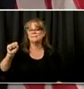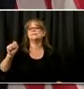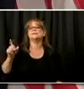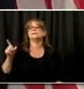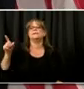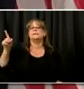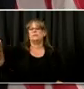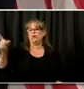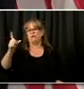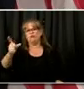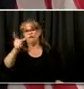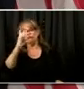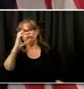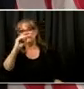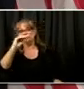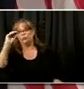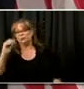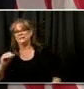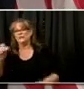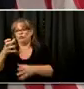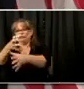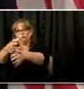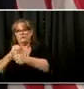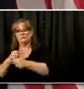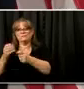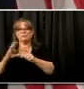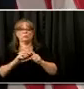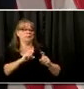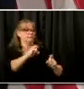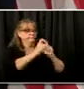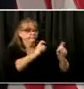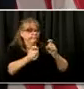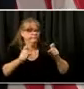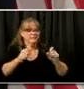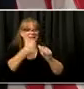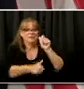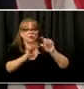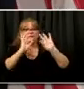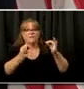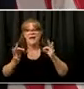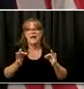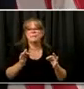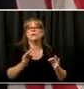the door and i want to thank all of the donors at helpcoloradonow.org thank you for being here